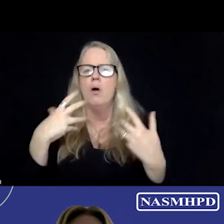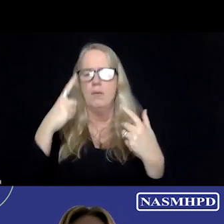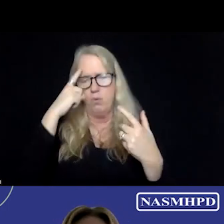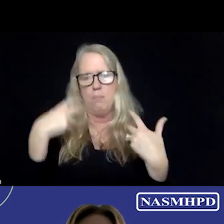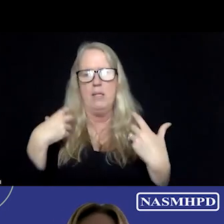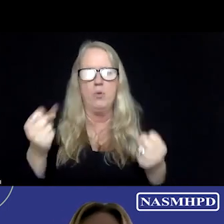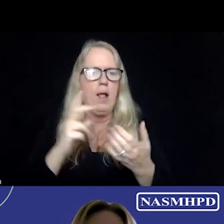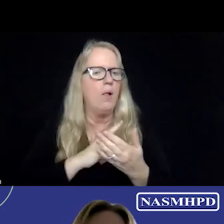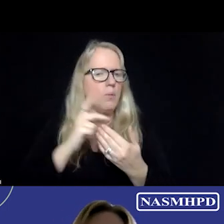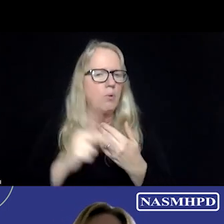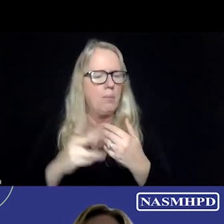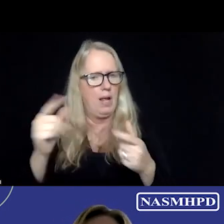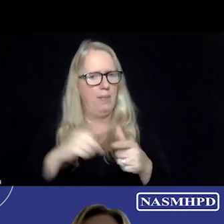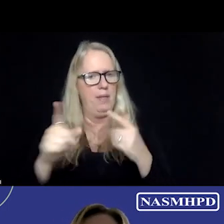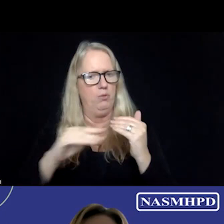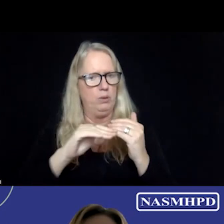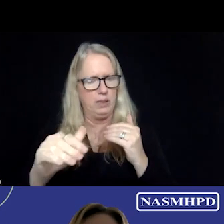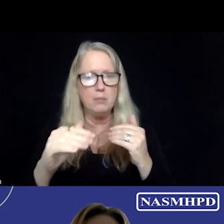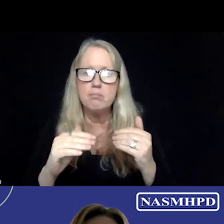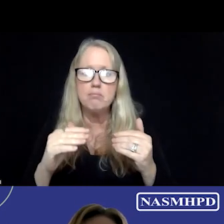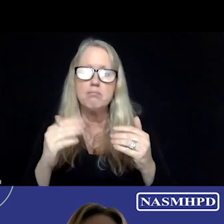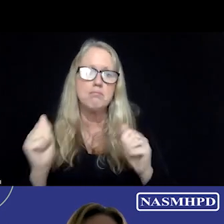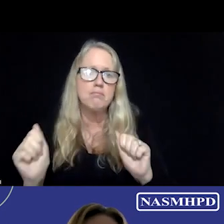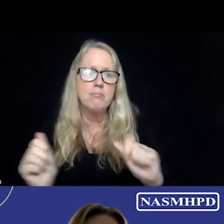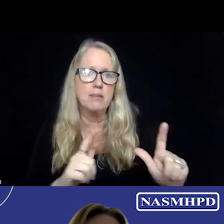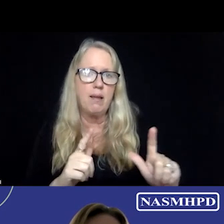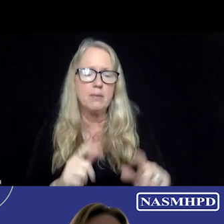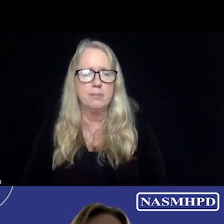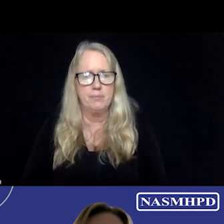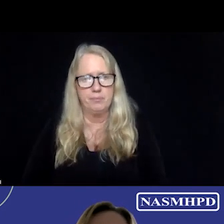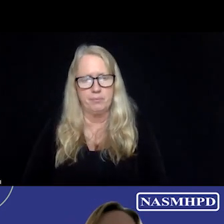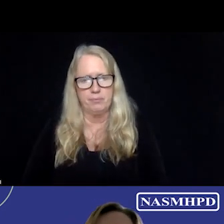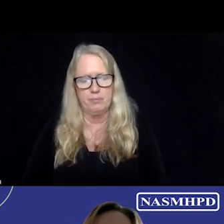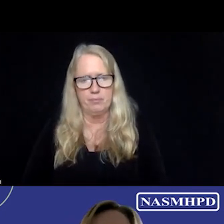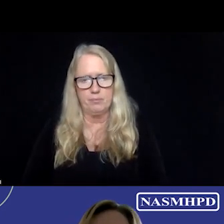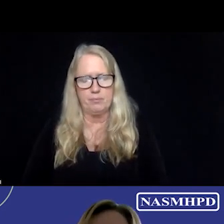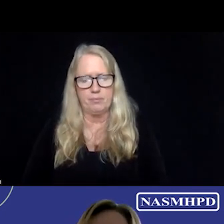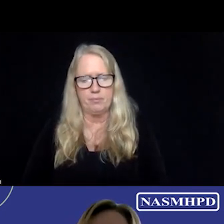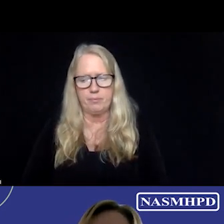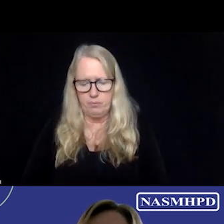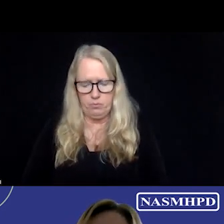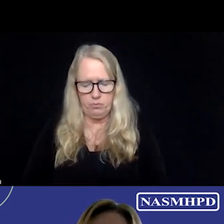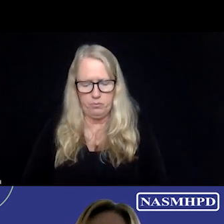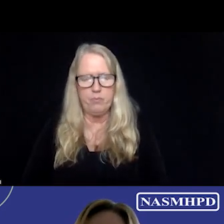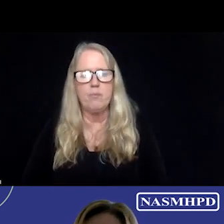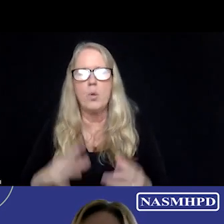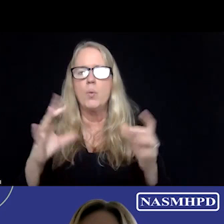AND ON THE NEXT SLIDE -- WITH THE CRISIS JAM AND FOCUS ON CRISIS